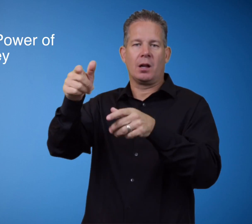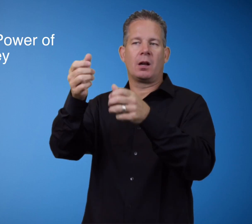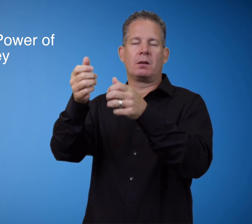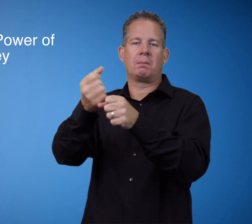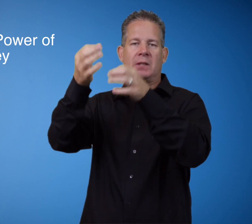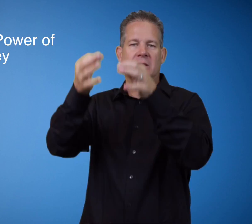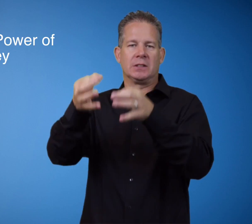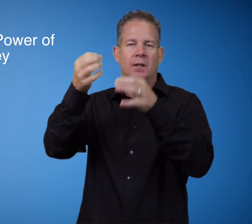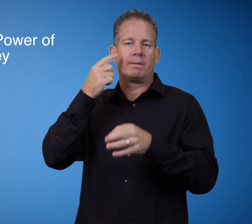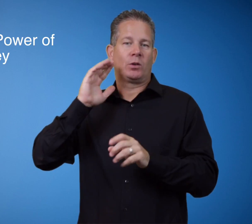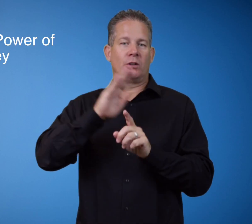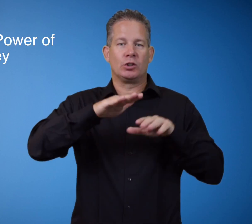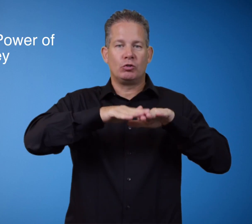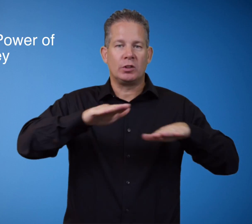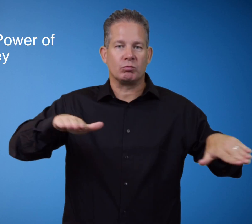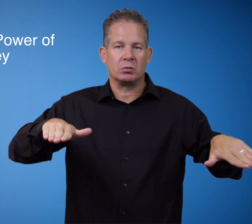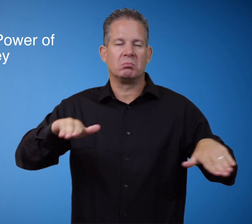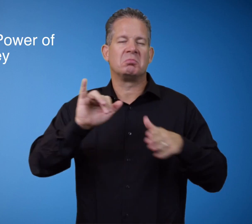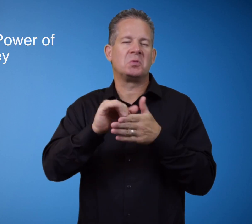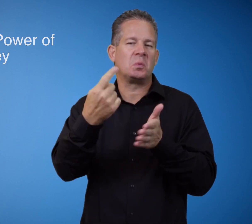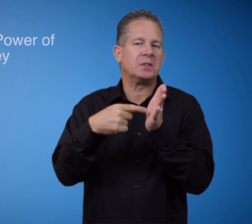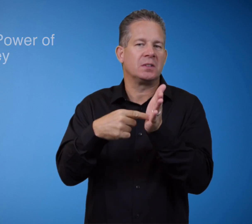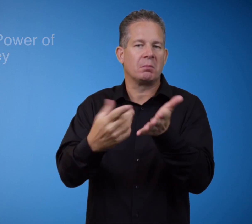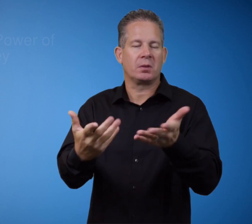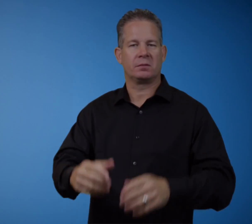about special education and lets them make the decisions for the parents' children.